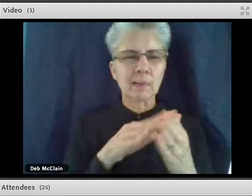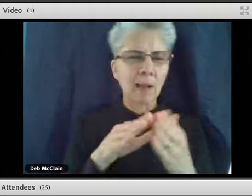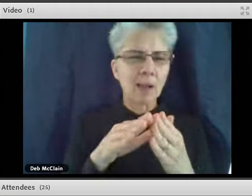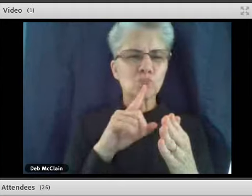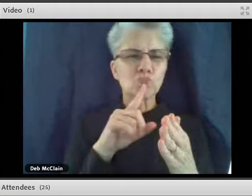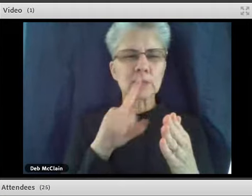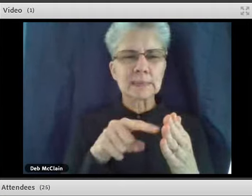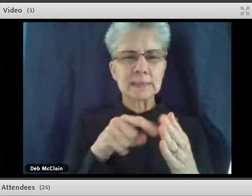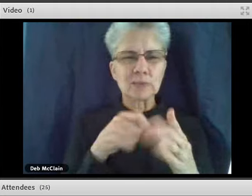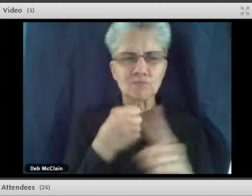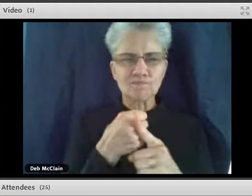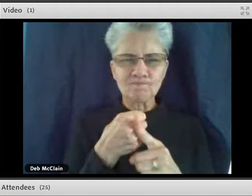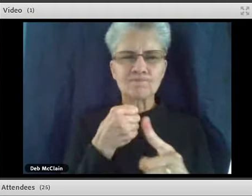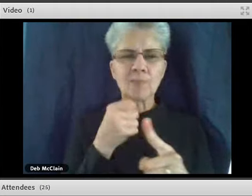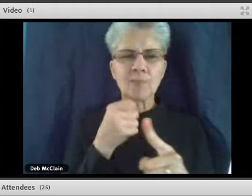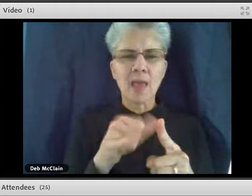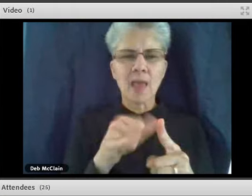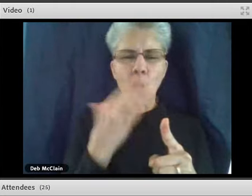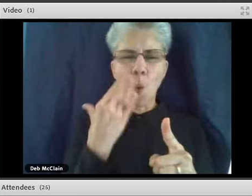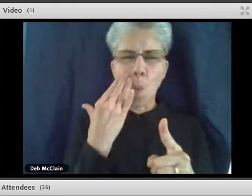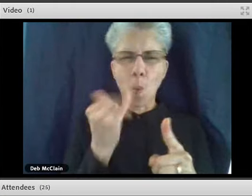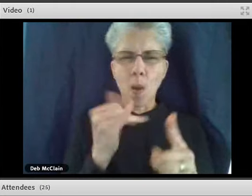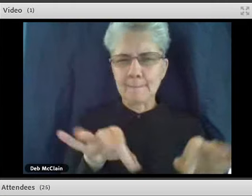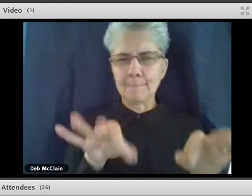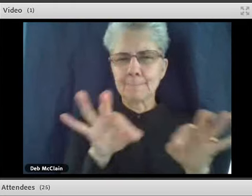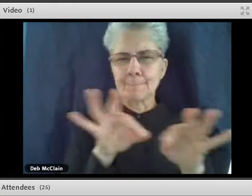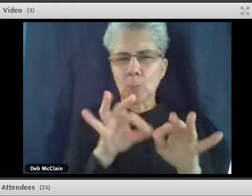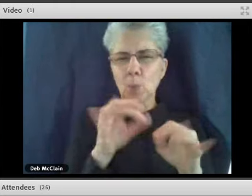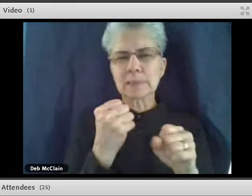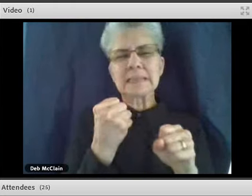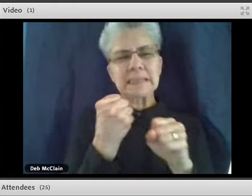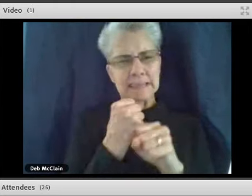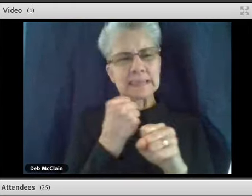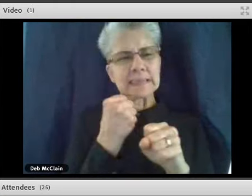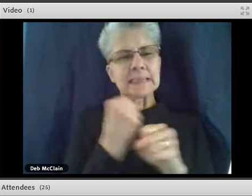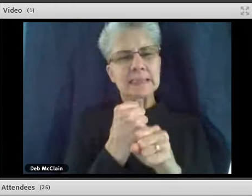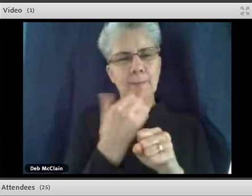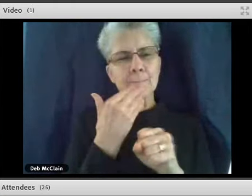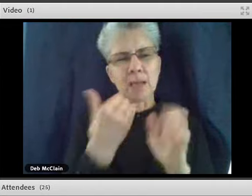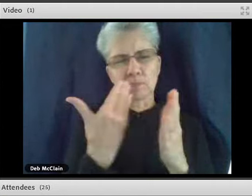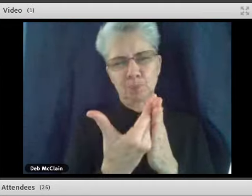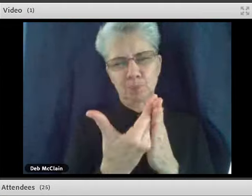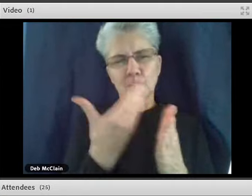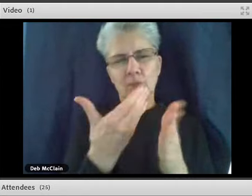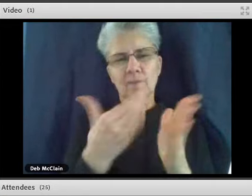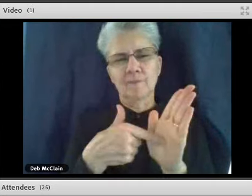But sometimes, in libraries, administration, colleges, you really need to to hit home with why it's so important.